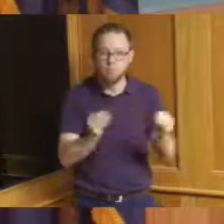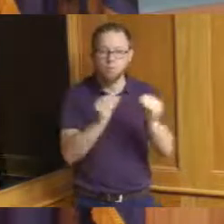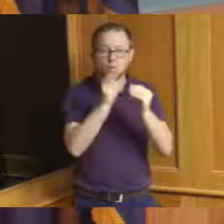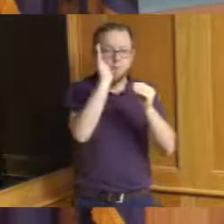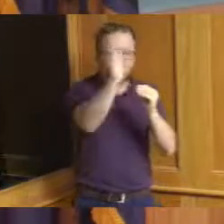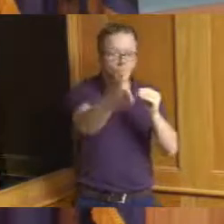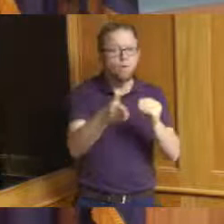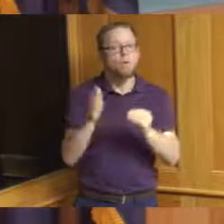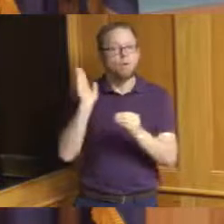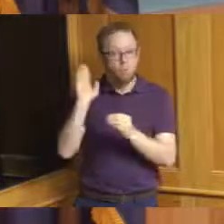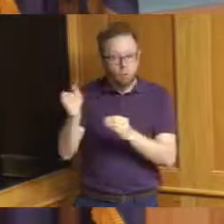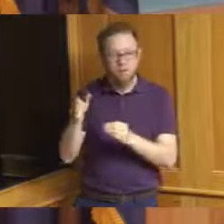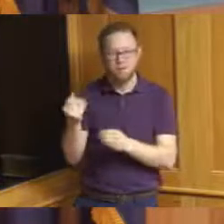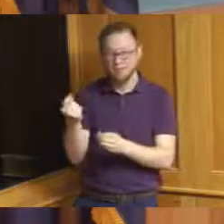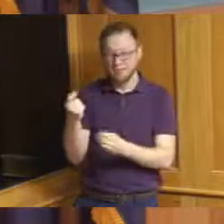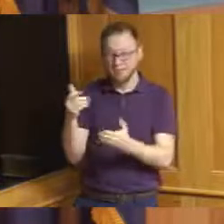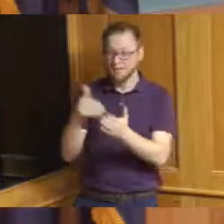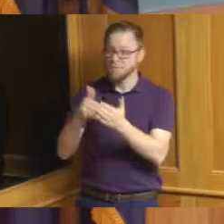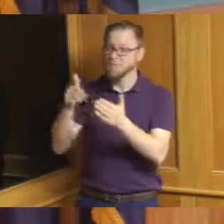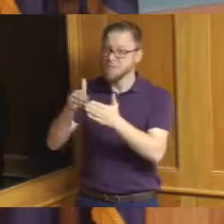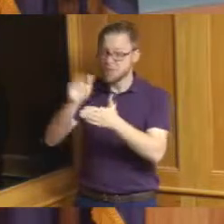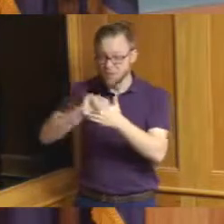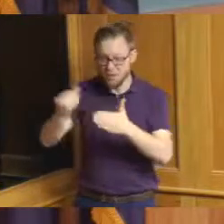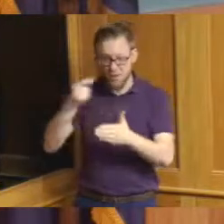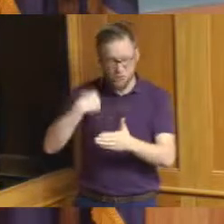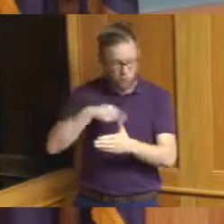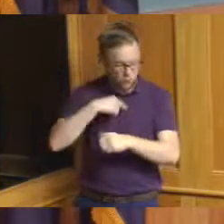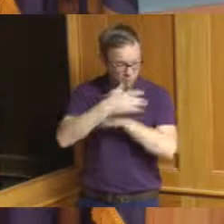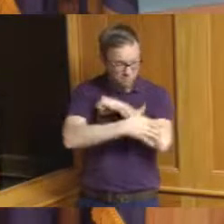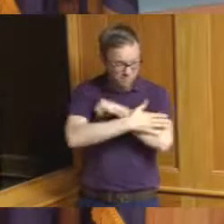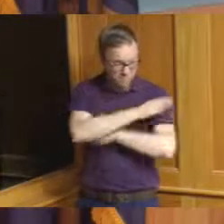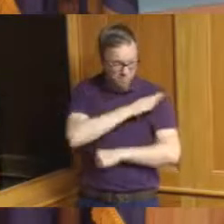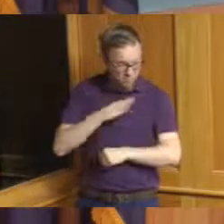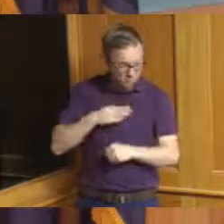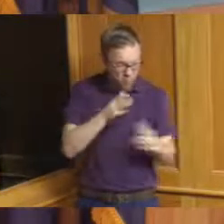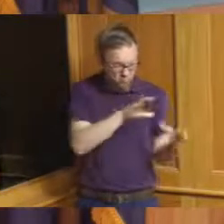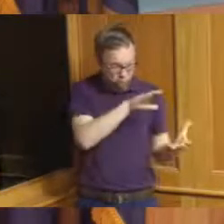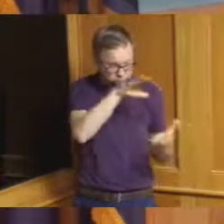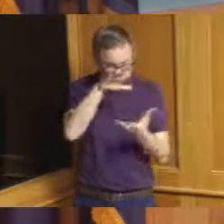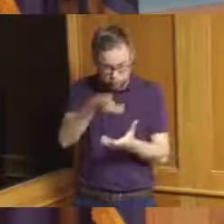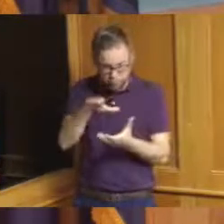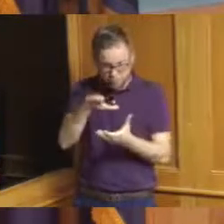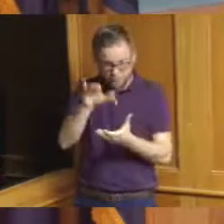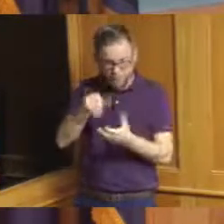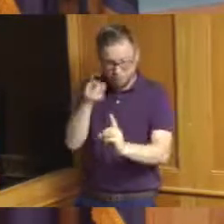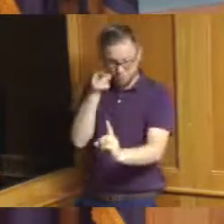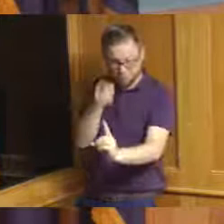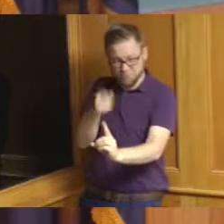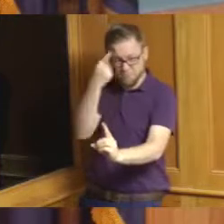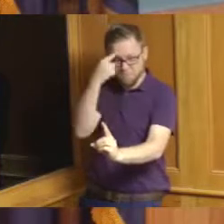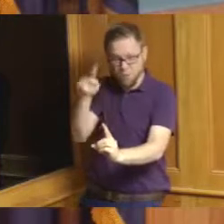unprecedented to help small businesses so no one who is who meets the qualifications is turned away